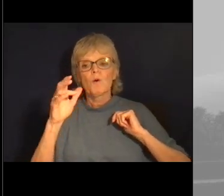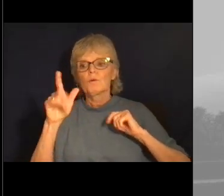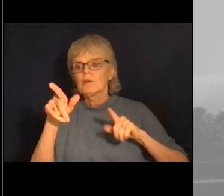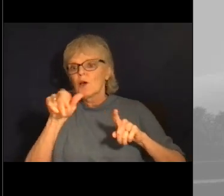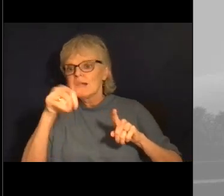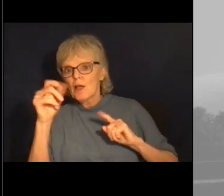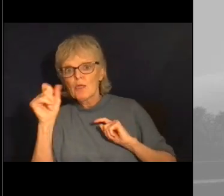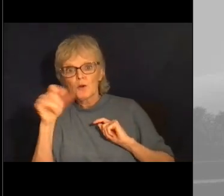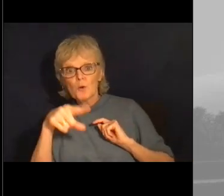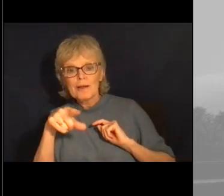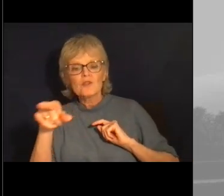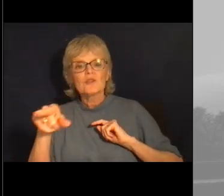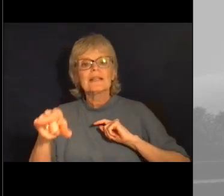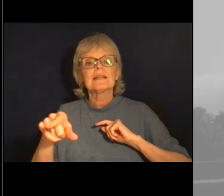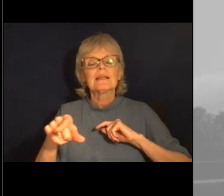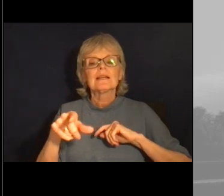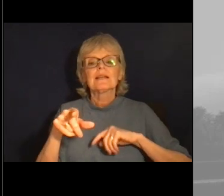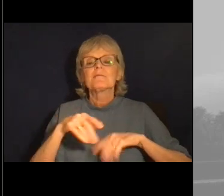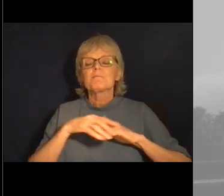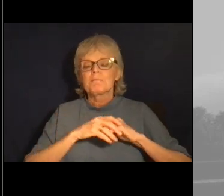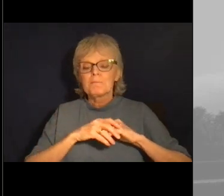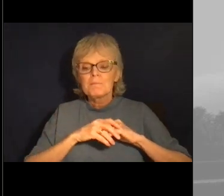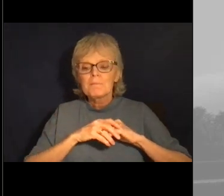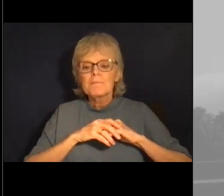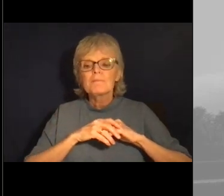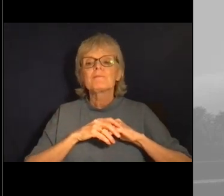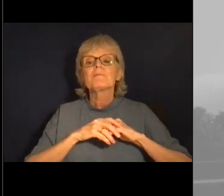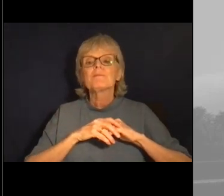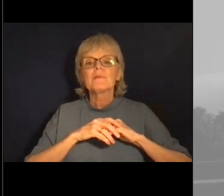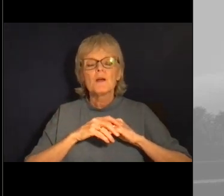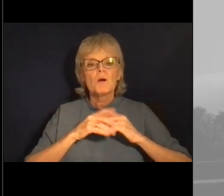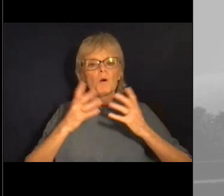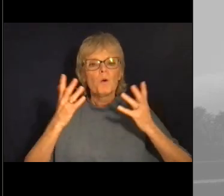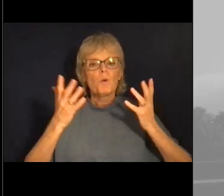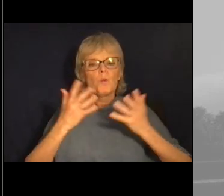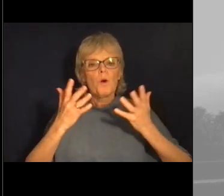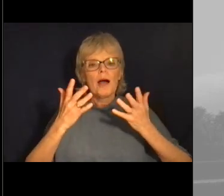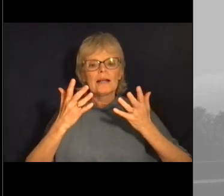Oh, so I wanted to ask another question. What are materials on the trucks